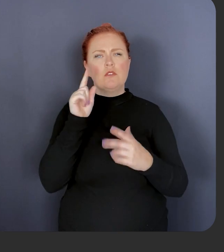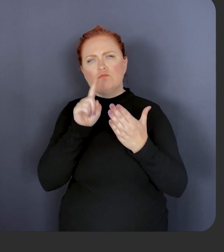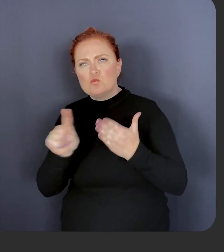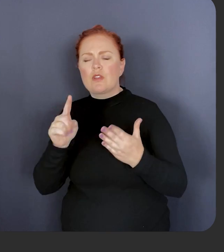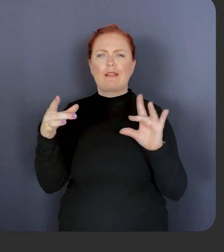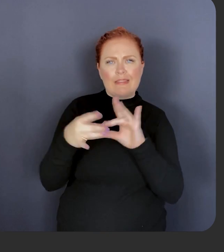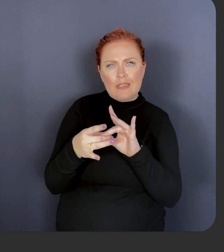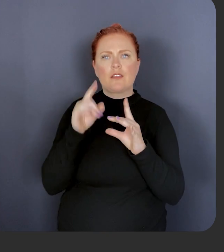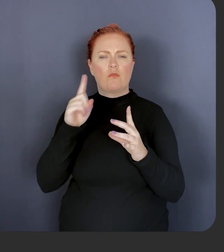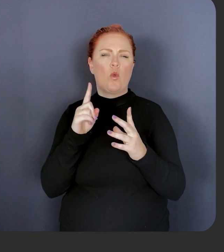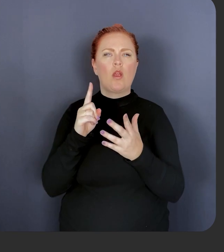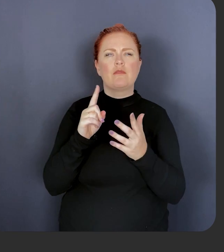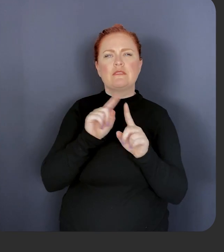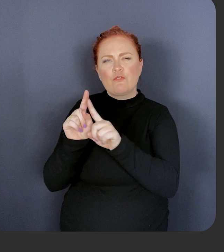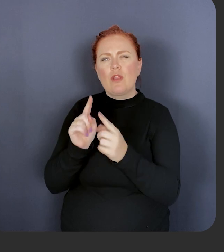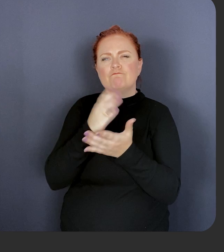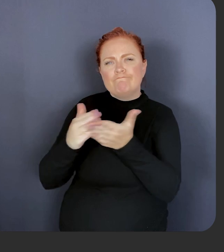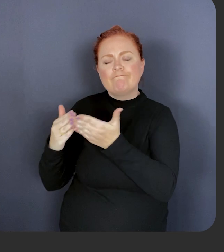and automatable attributes that we can check for.